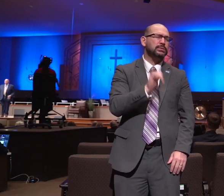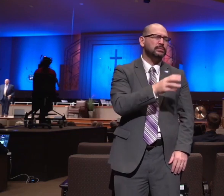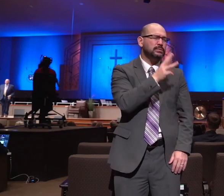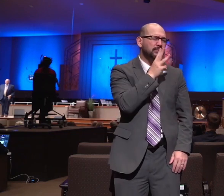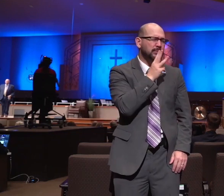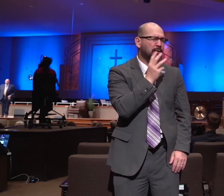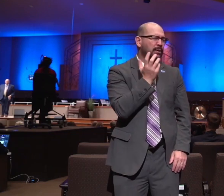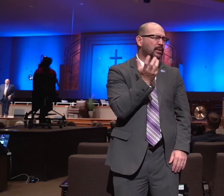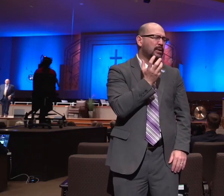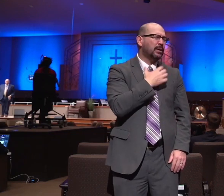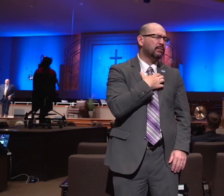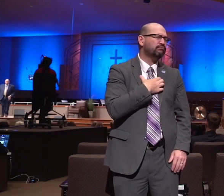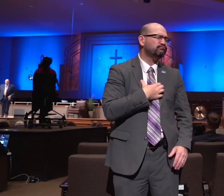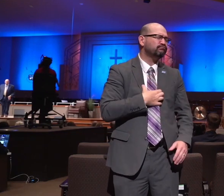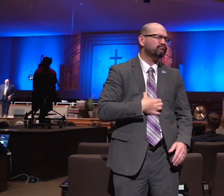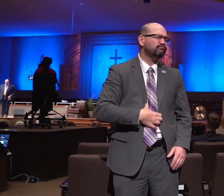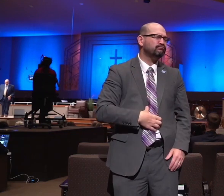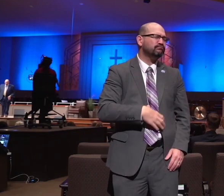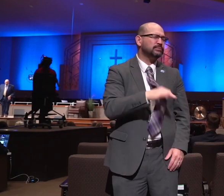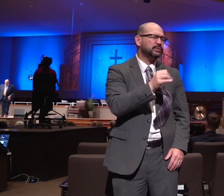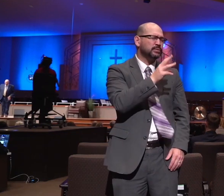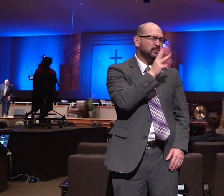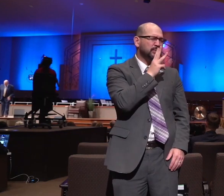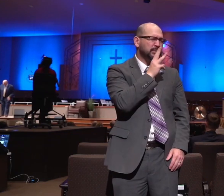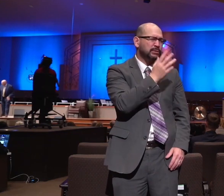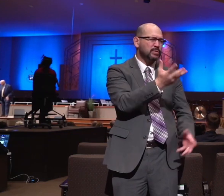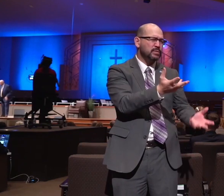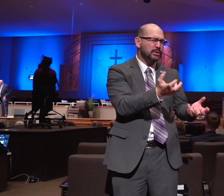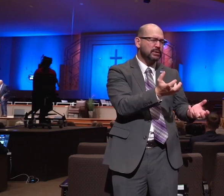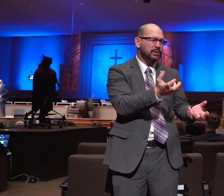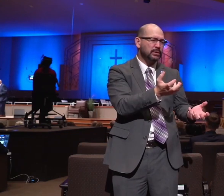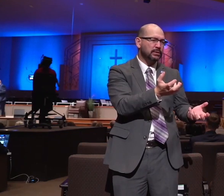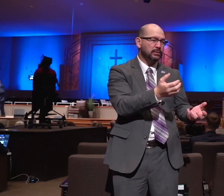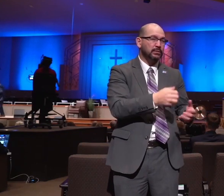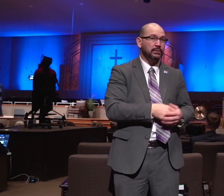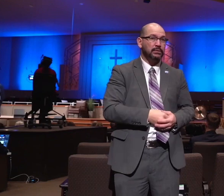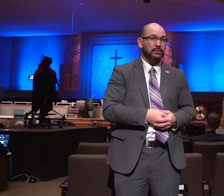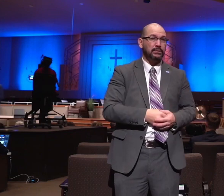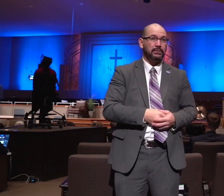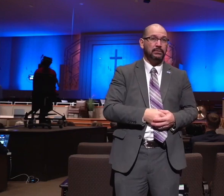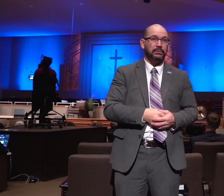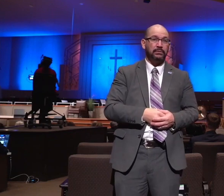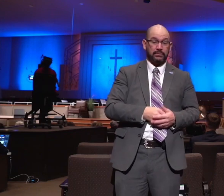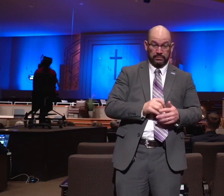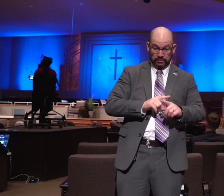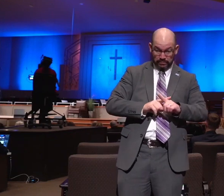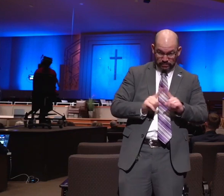the water from the well of Bethlehem